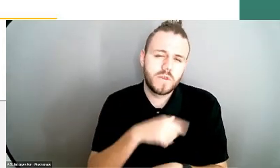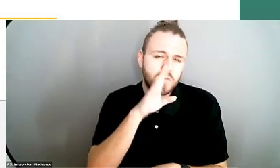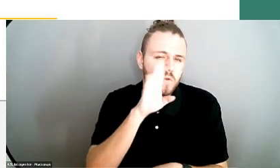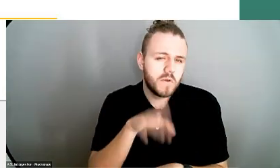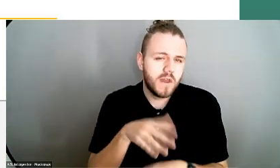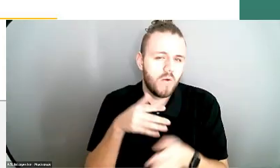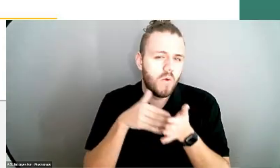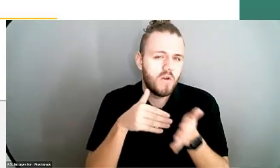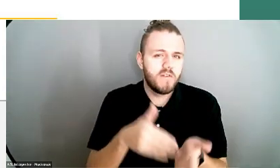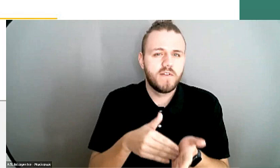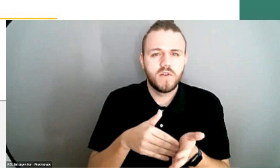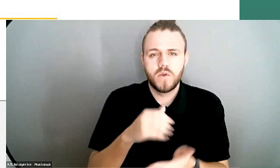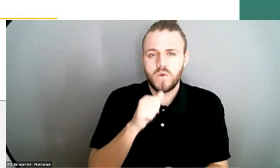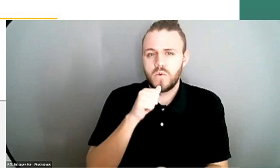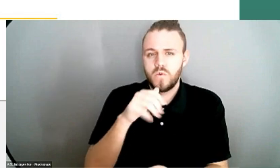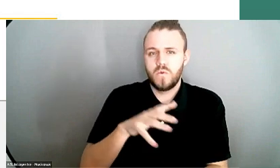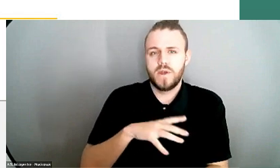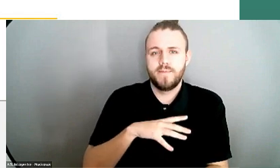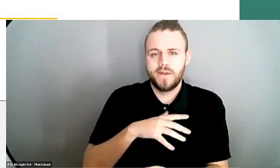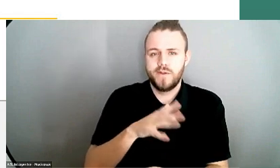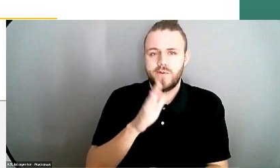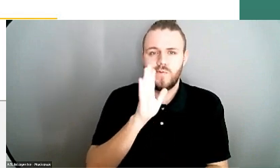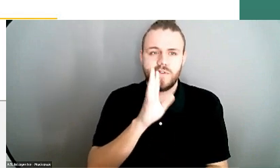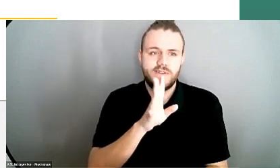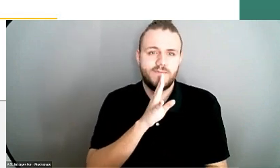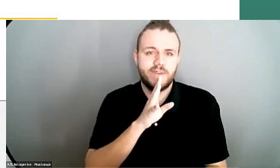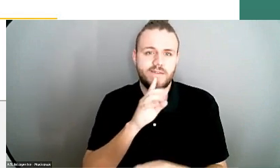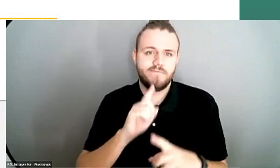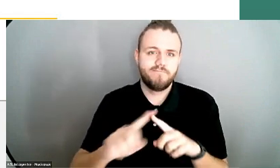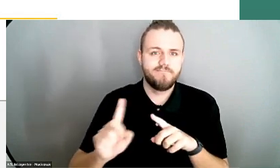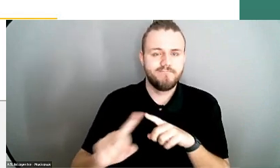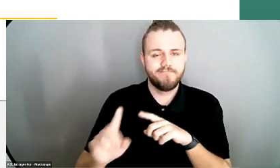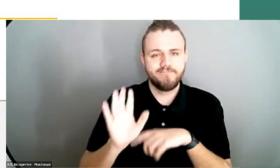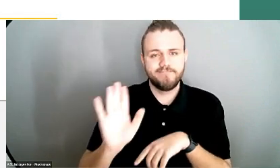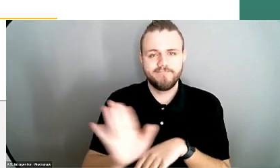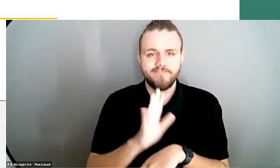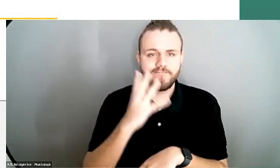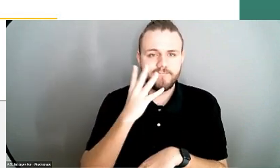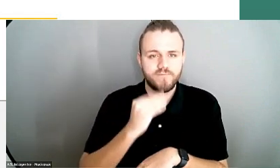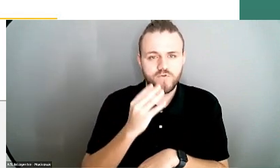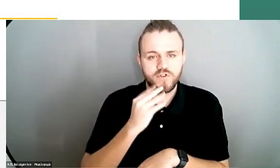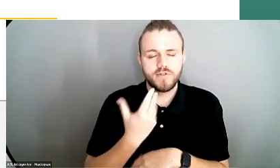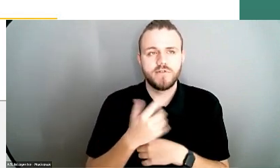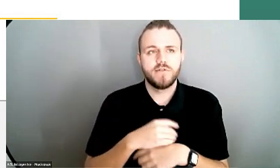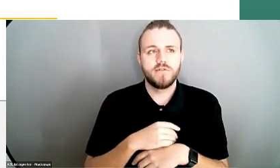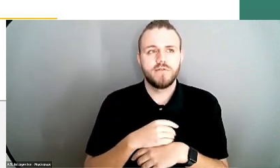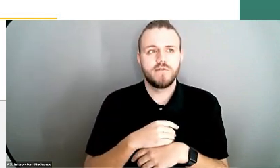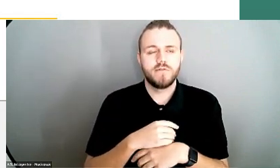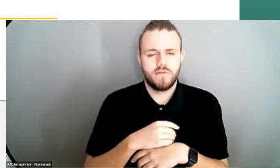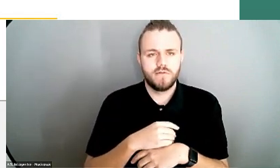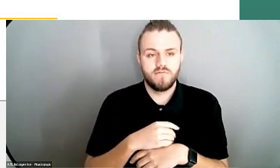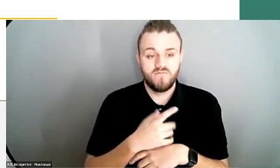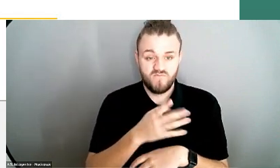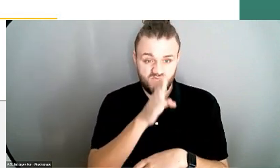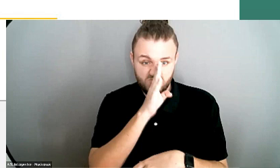women will speak to us about their experiences of being told outright or it